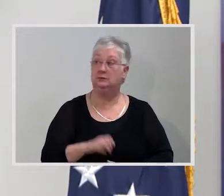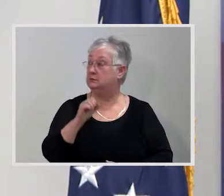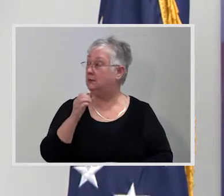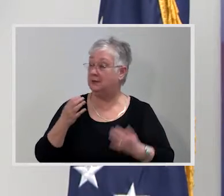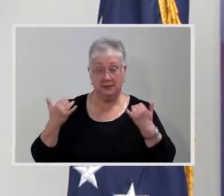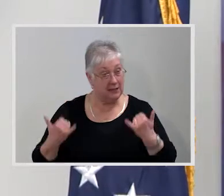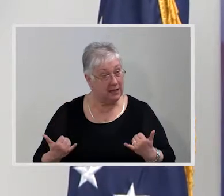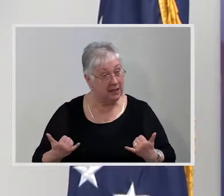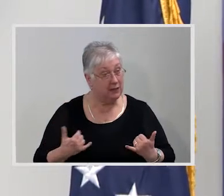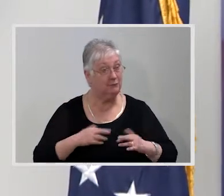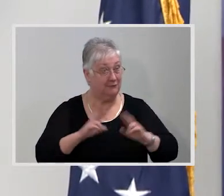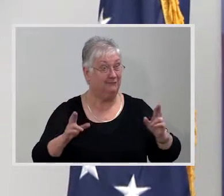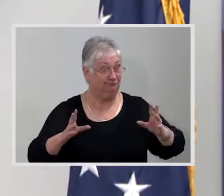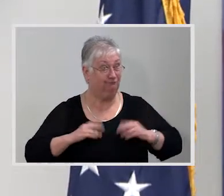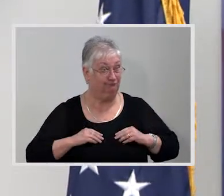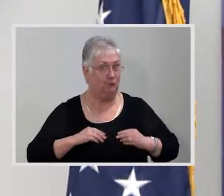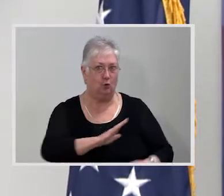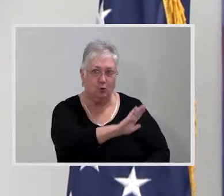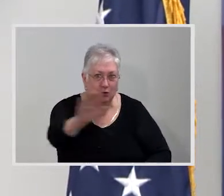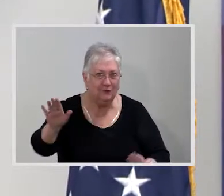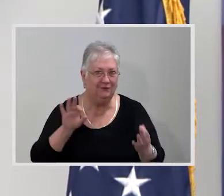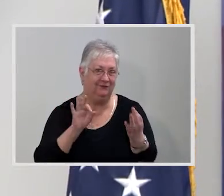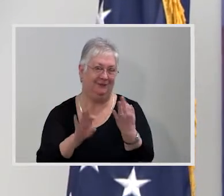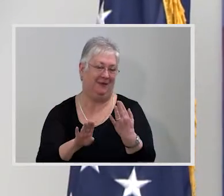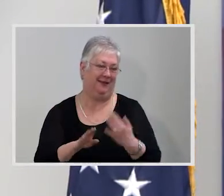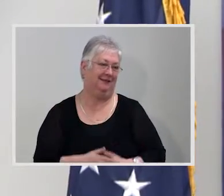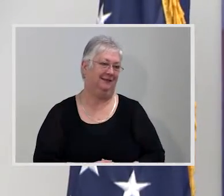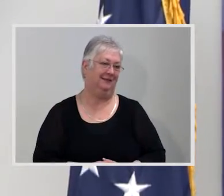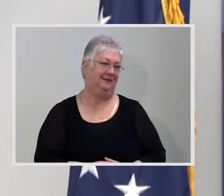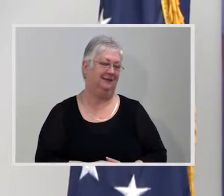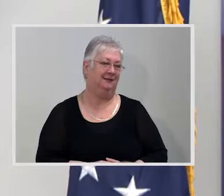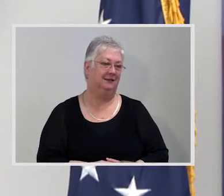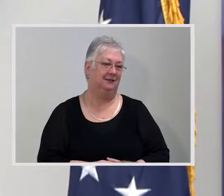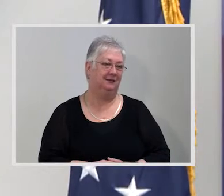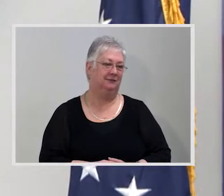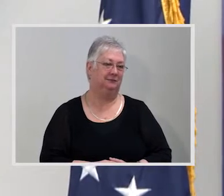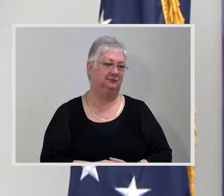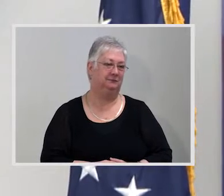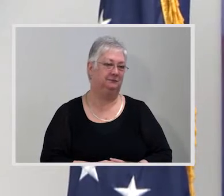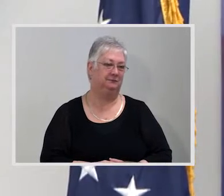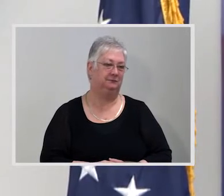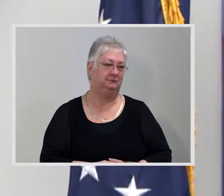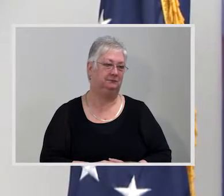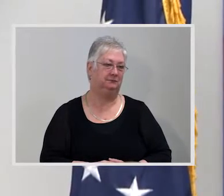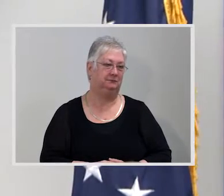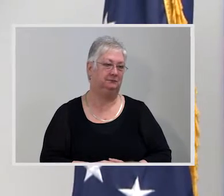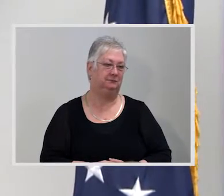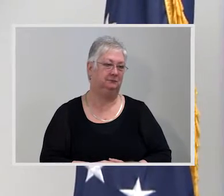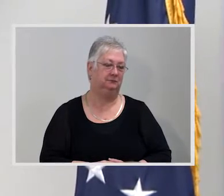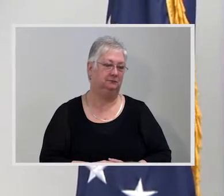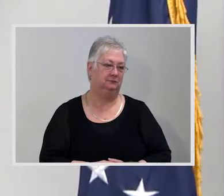WITH YOUR FEEDBACK AS WELL. WE ARE IN A LITTLE DIFFERENT